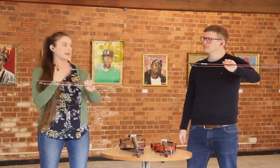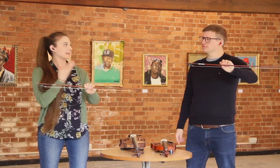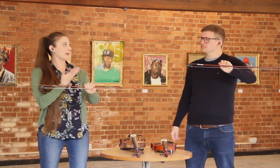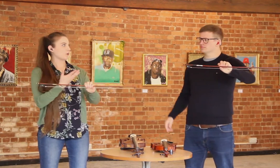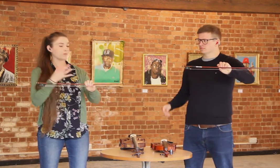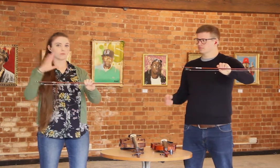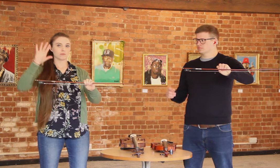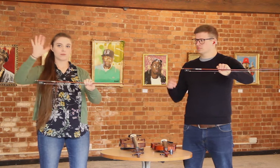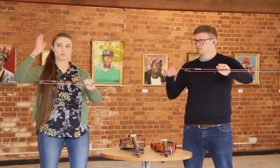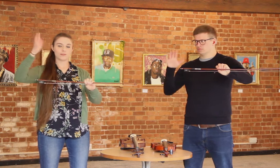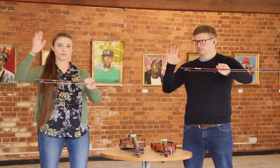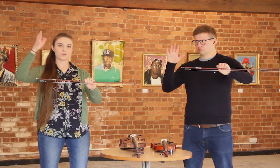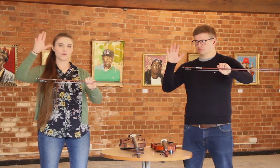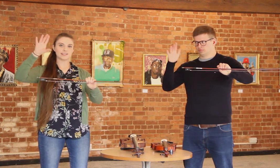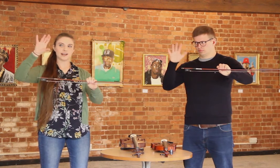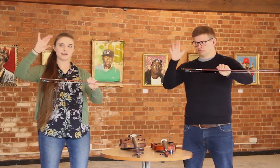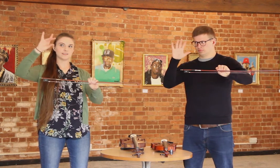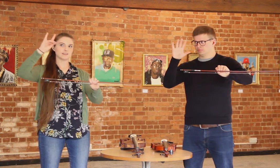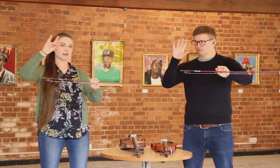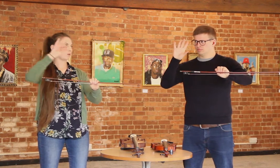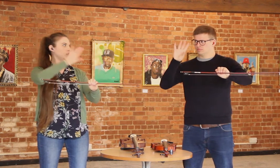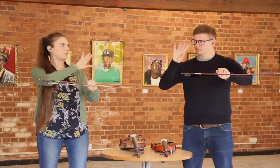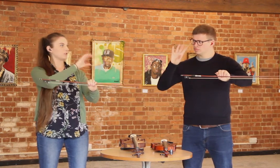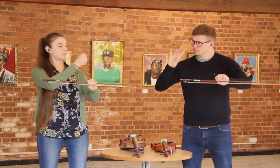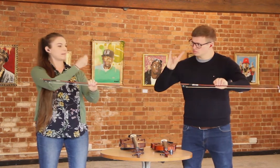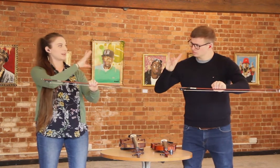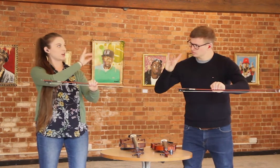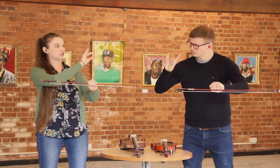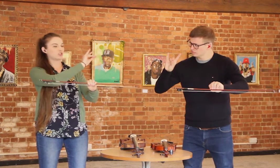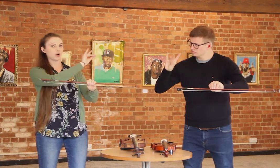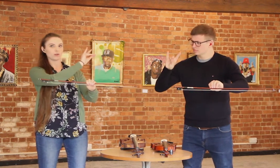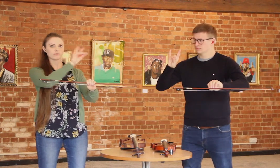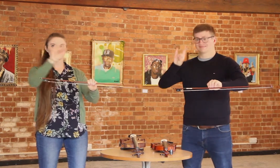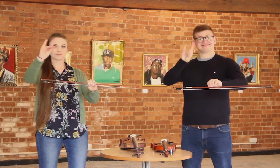Now, with the right hand I want you to make a dog